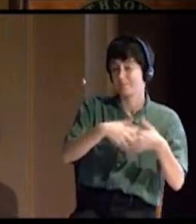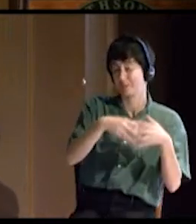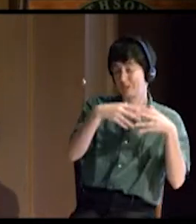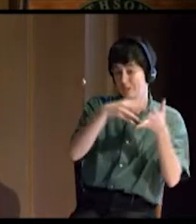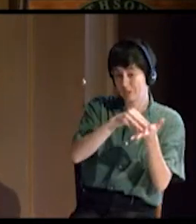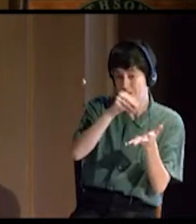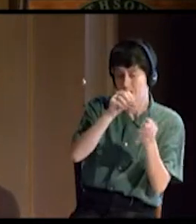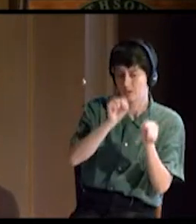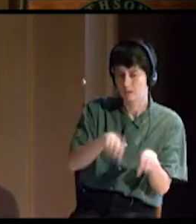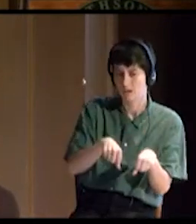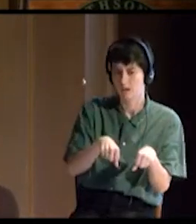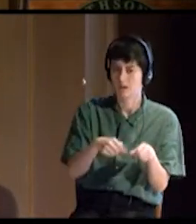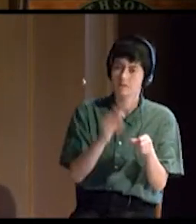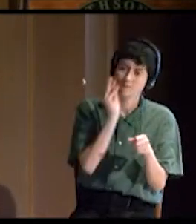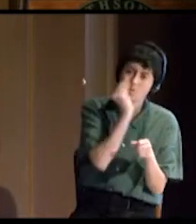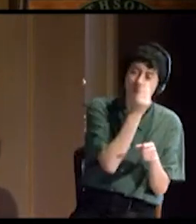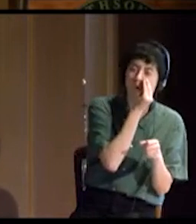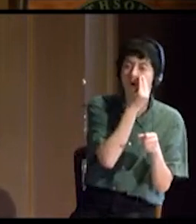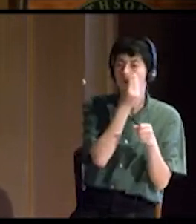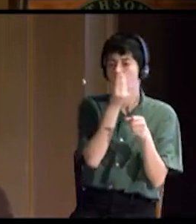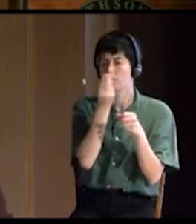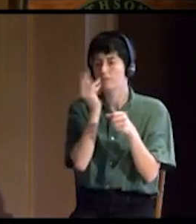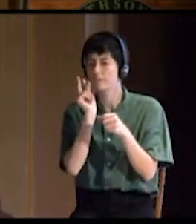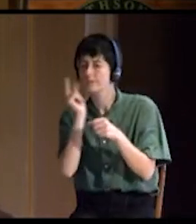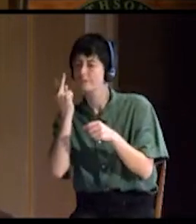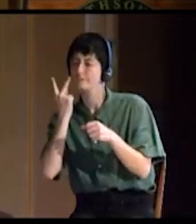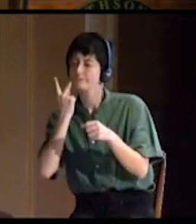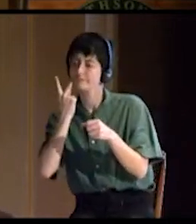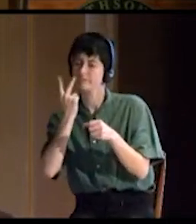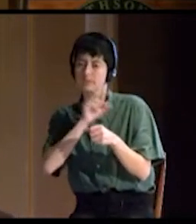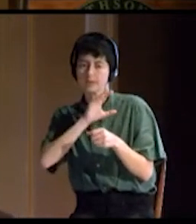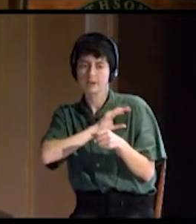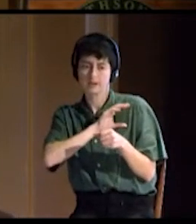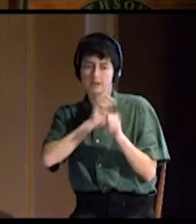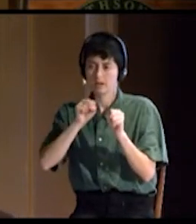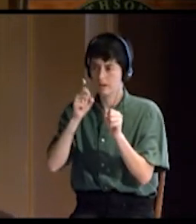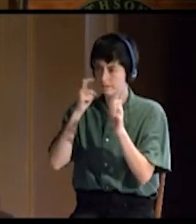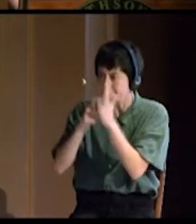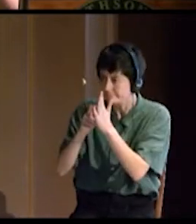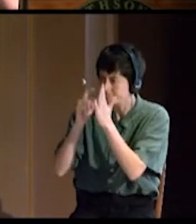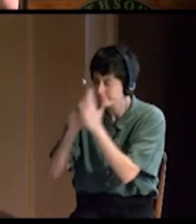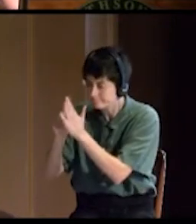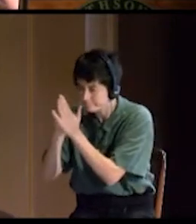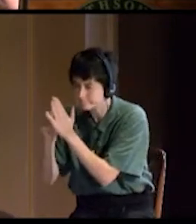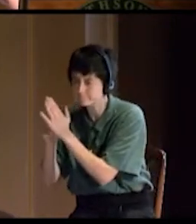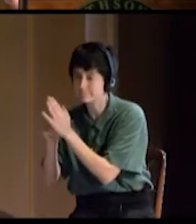and vegetative characters that are associated with the hybridization event. I want to thank a number of people,